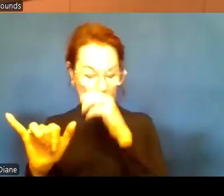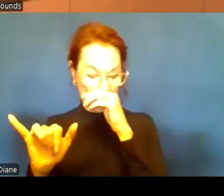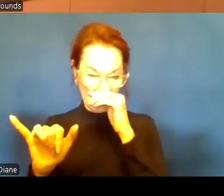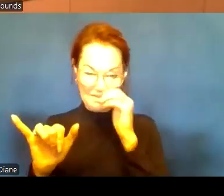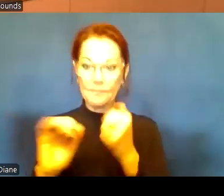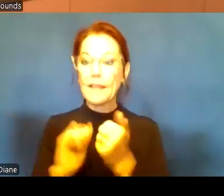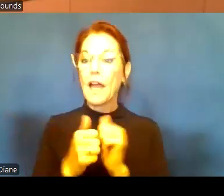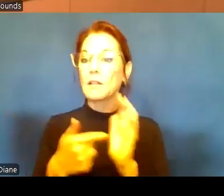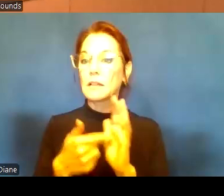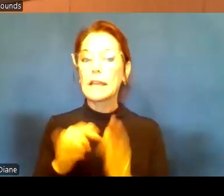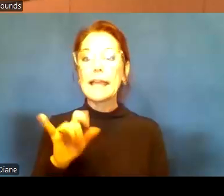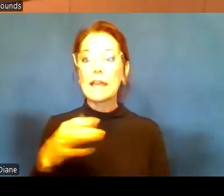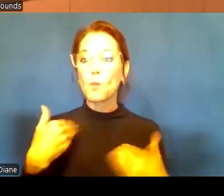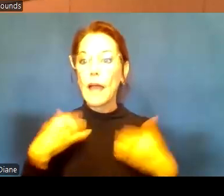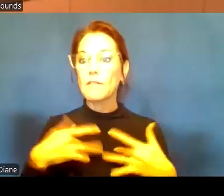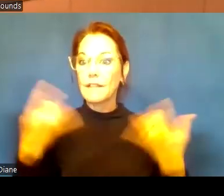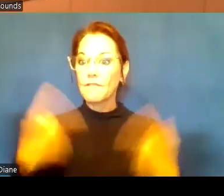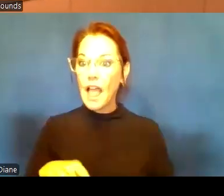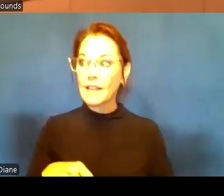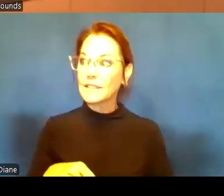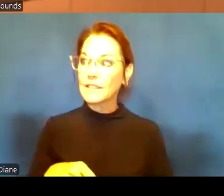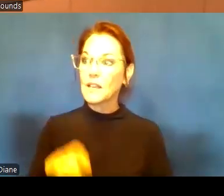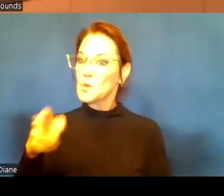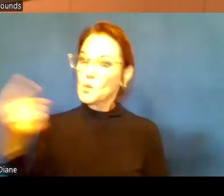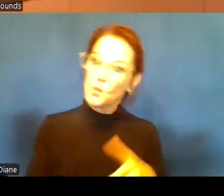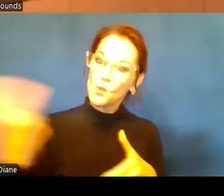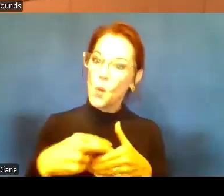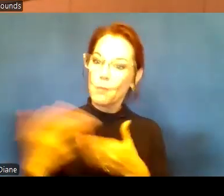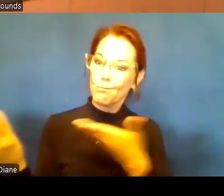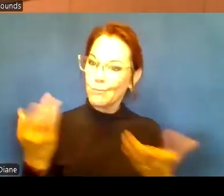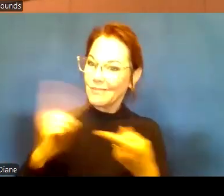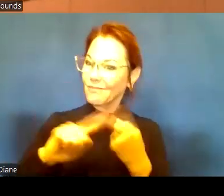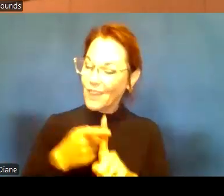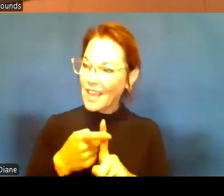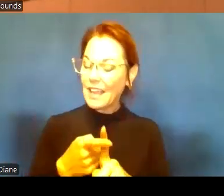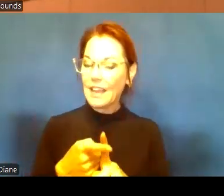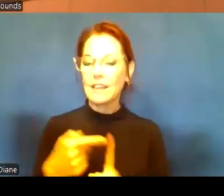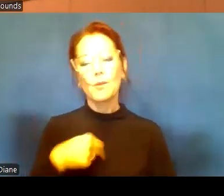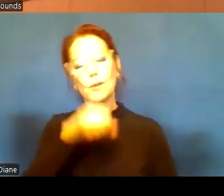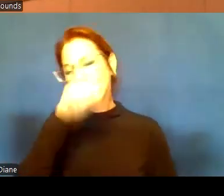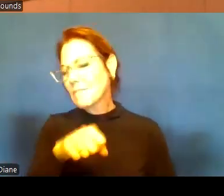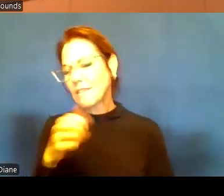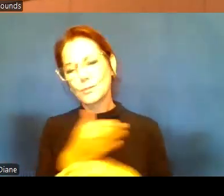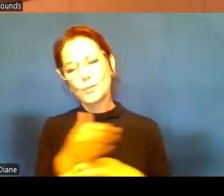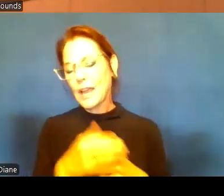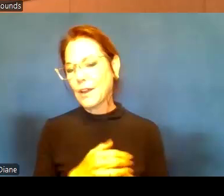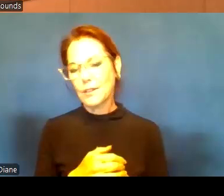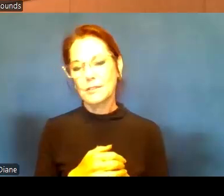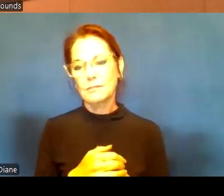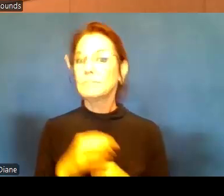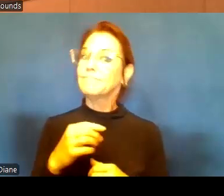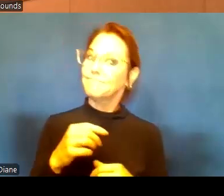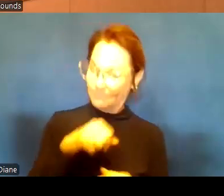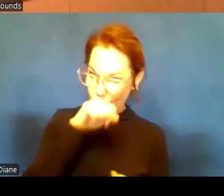like that bring a friend and come join us um we we love to share we also love to learn um that would